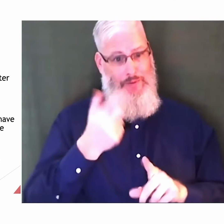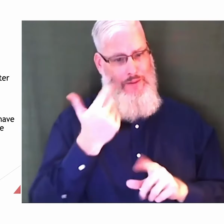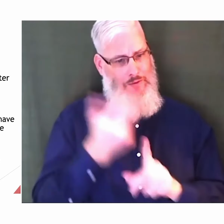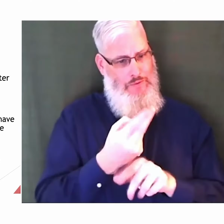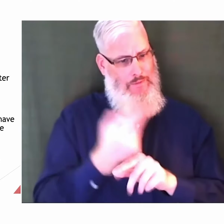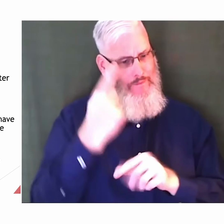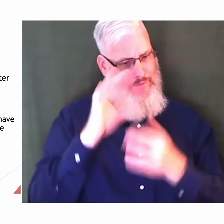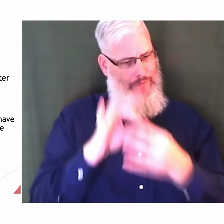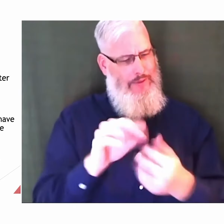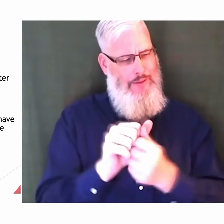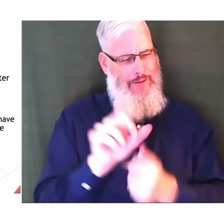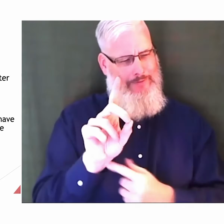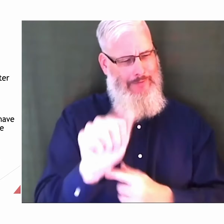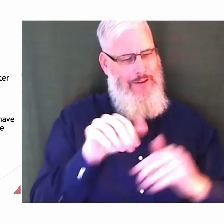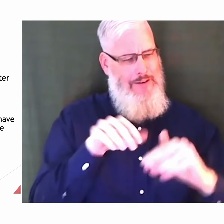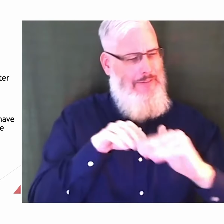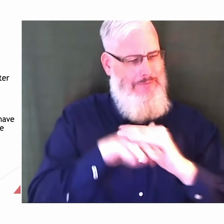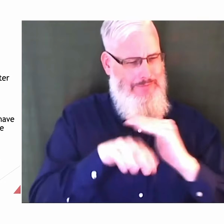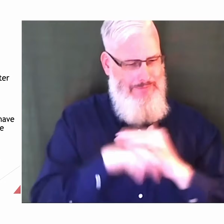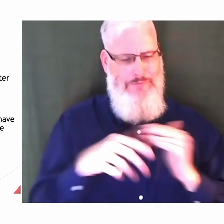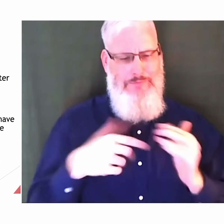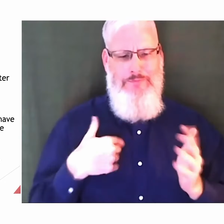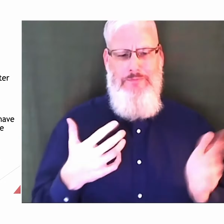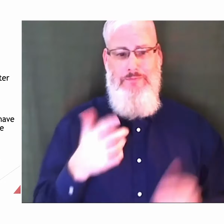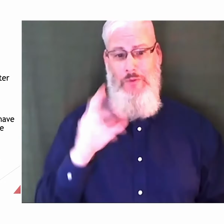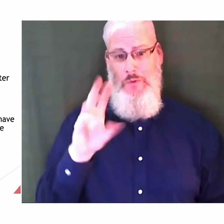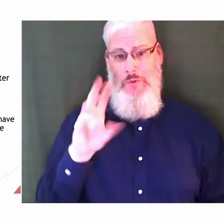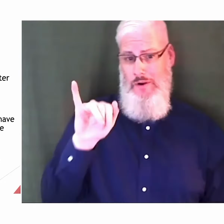The Wisconsin election commission believes that individuals